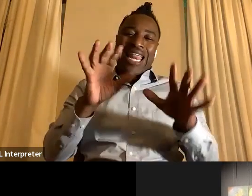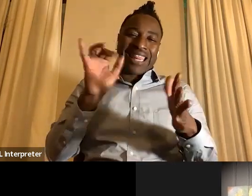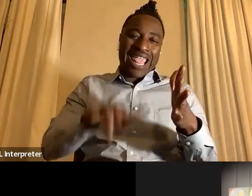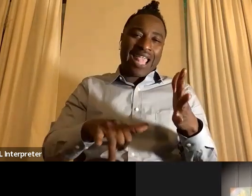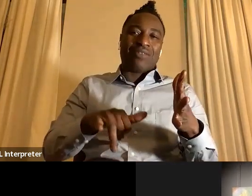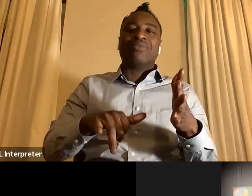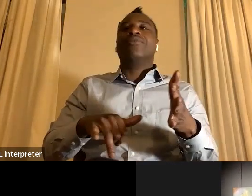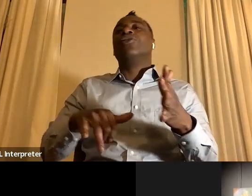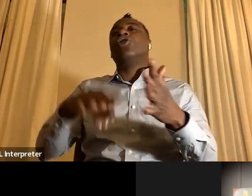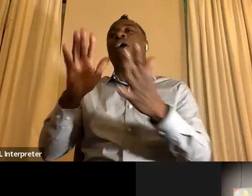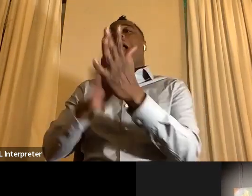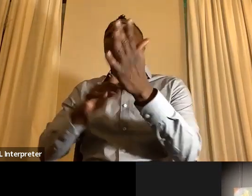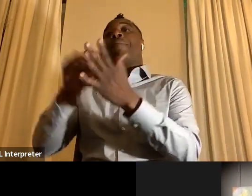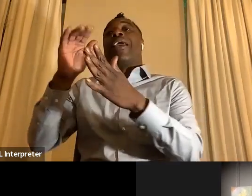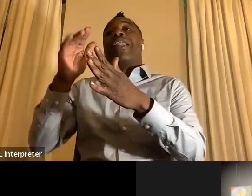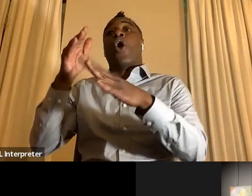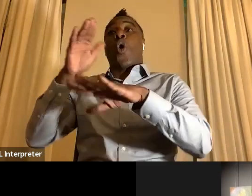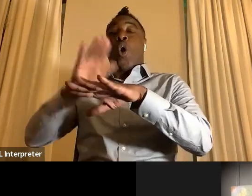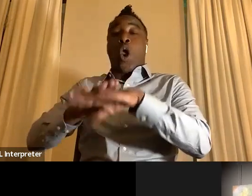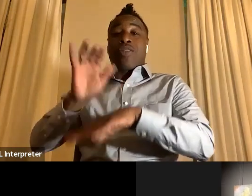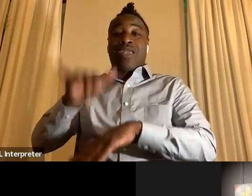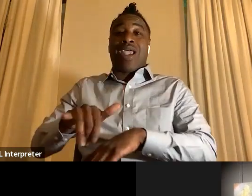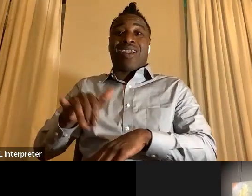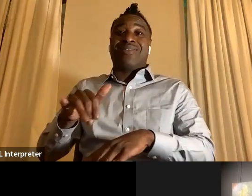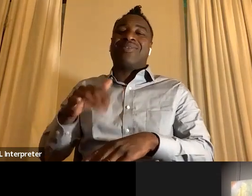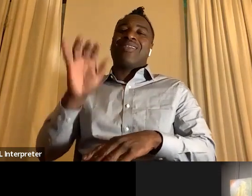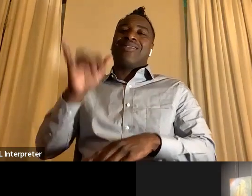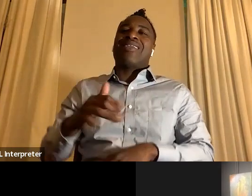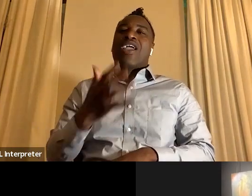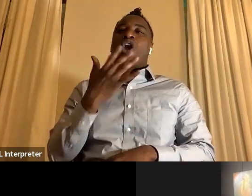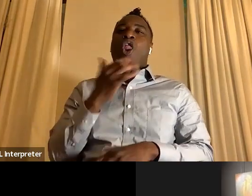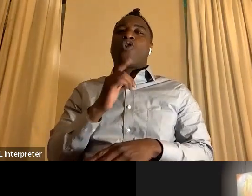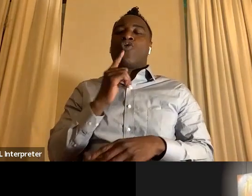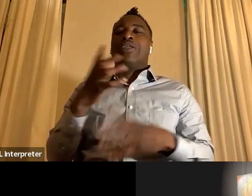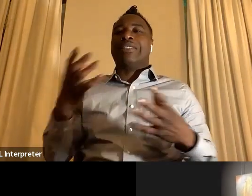and I made this piece and that color kind of inspired the point of view